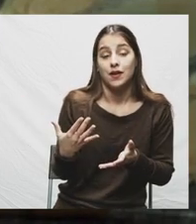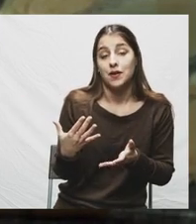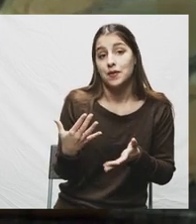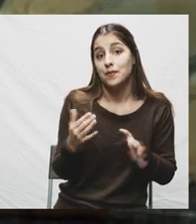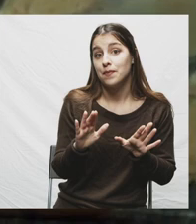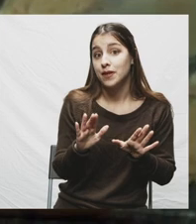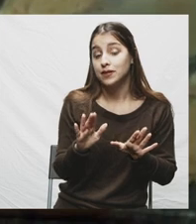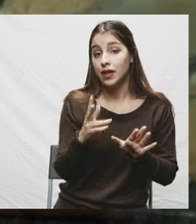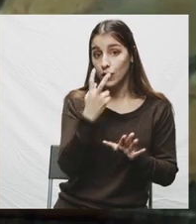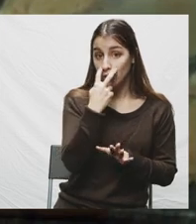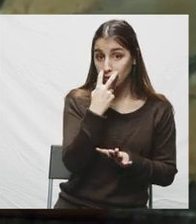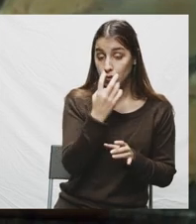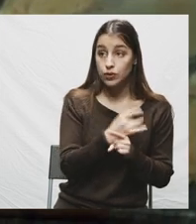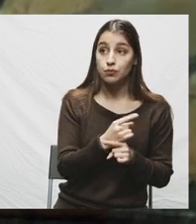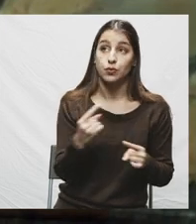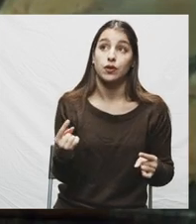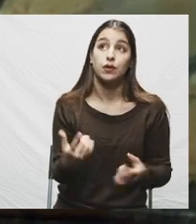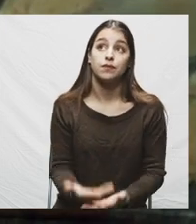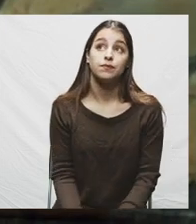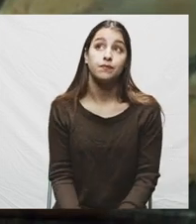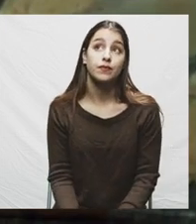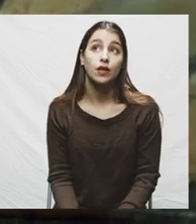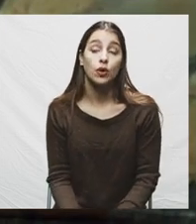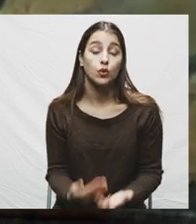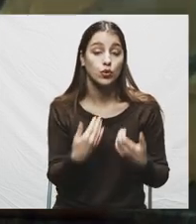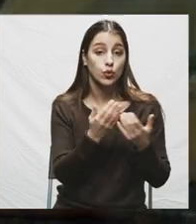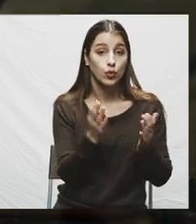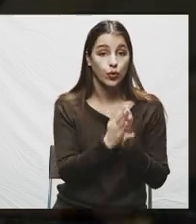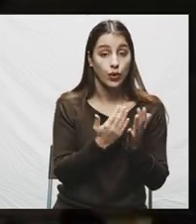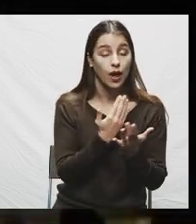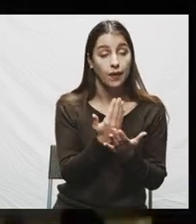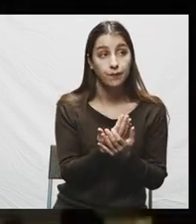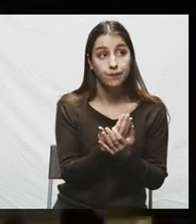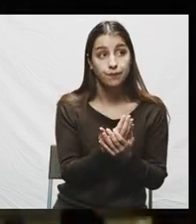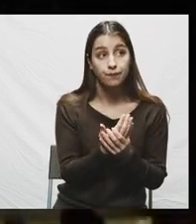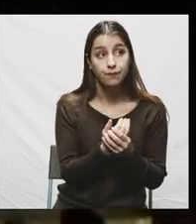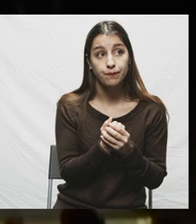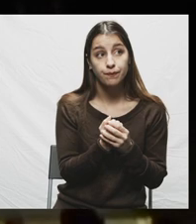But, it’s curious because, all of that passes through